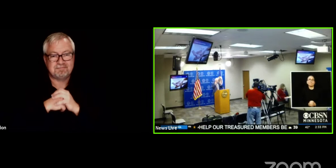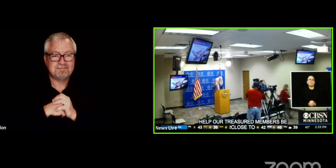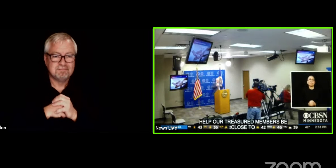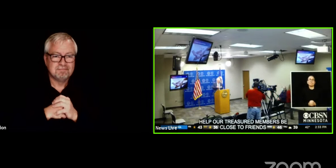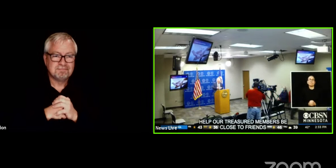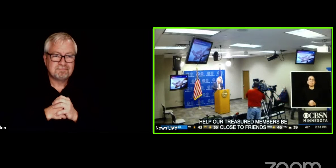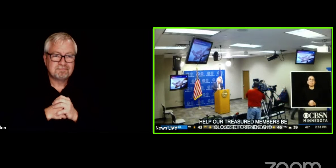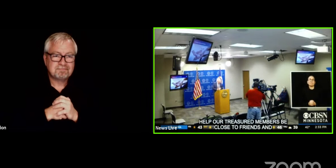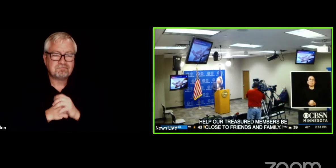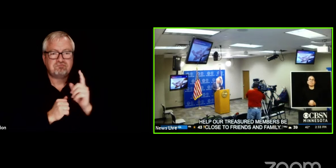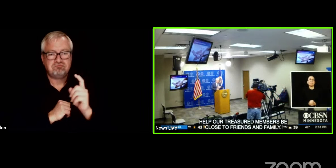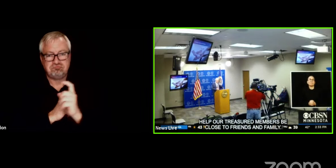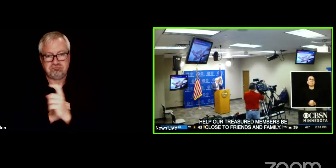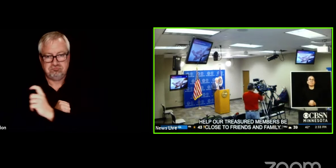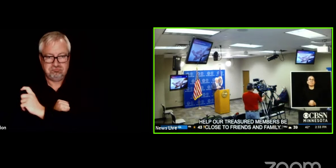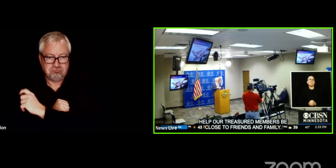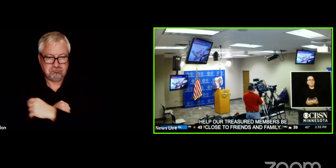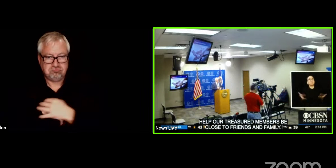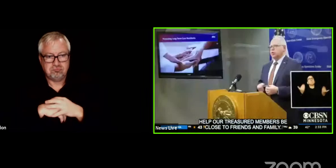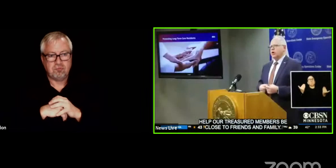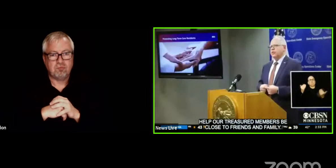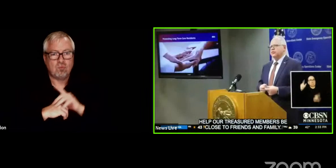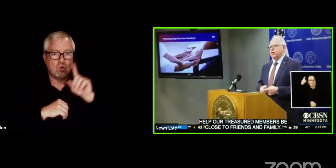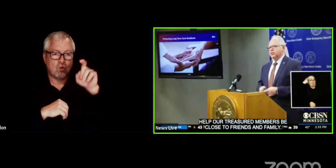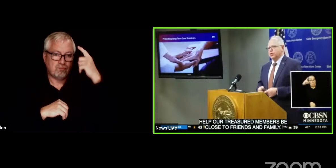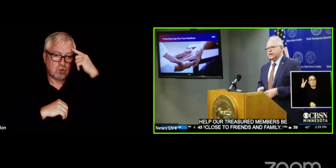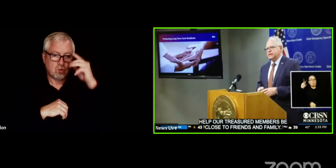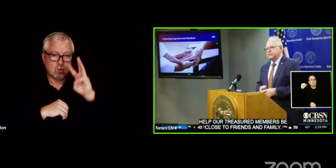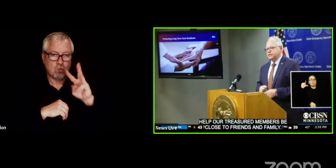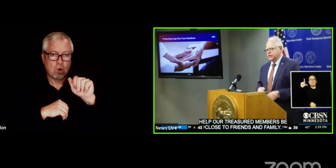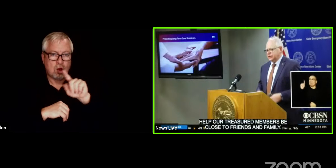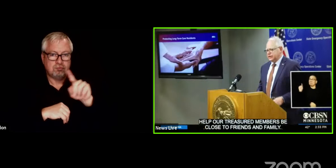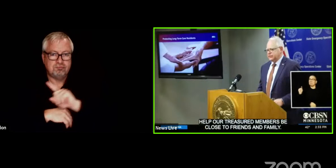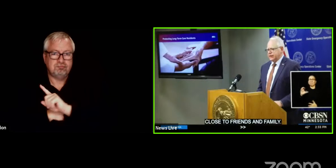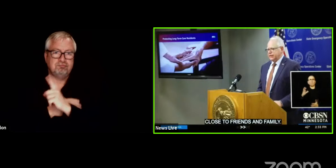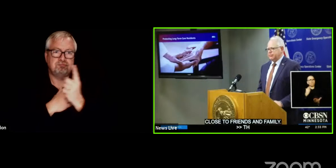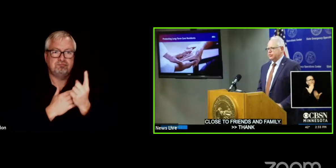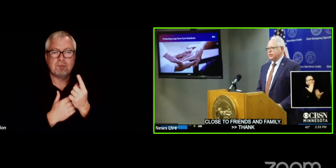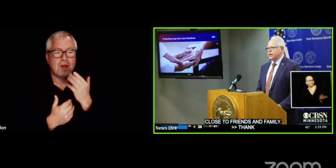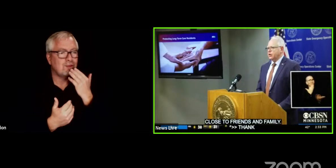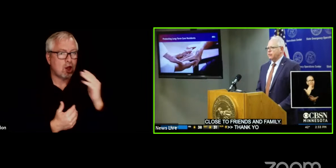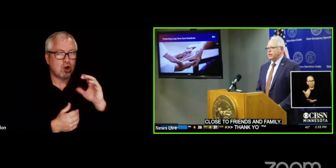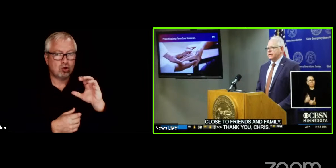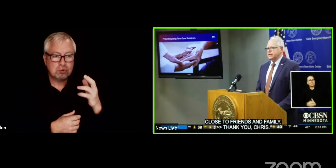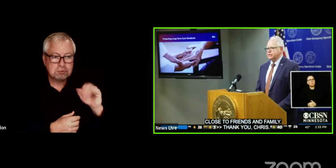≫ THANK YOU, CHRIS, THANK YOU, NATE. TO ALL THOSE FOLKS WORKING IN THESE FACILITIES, DURING COVID, I CONTINUES